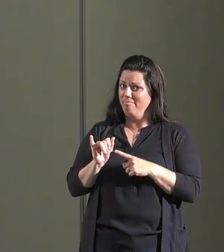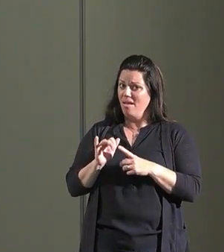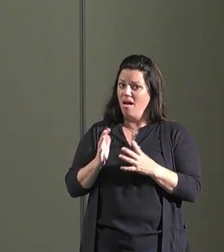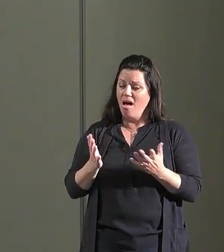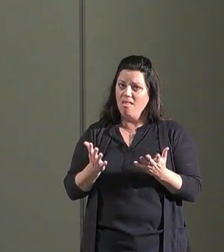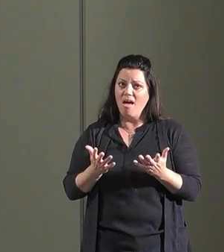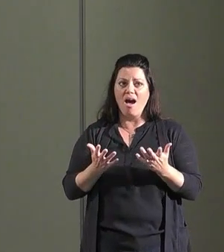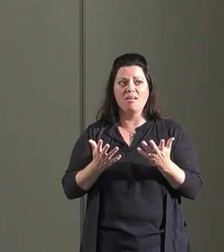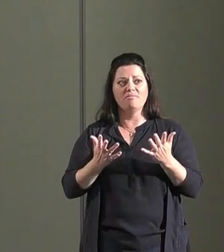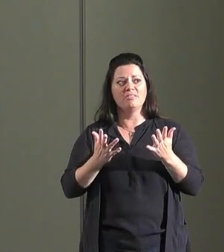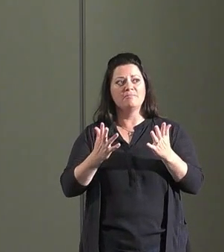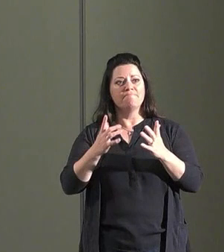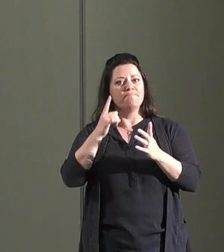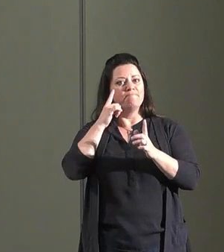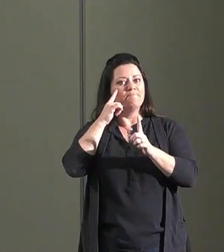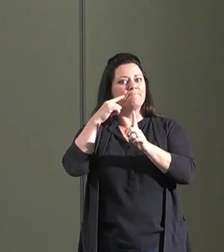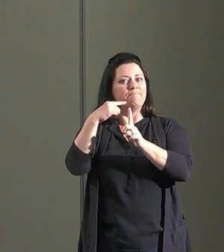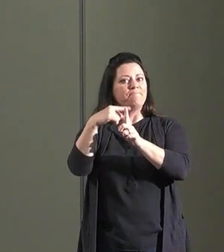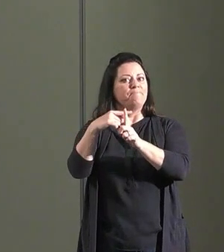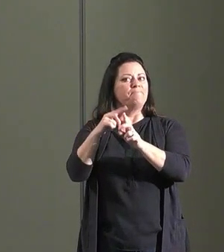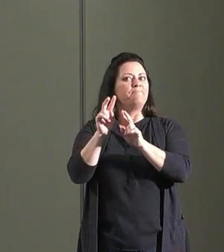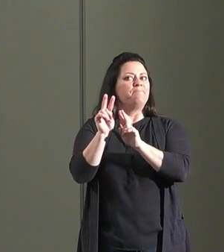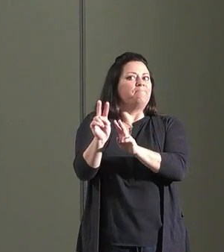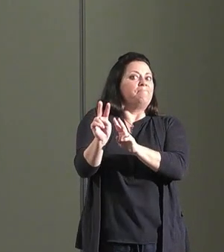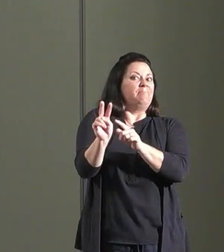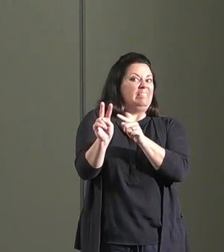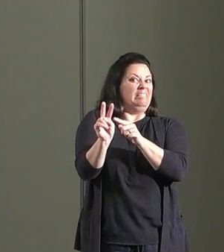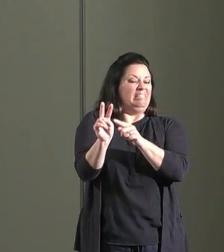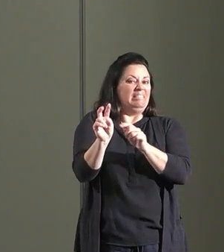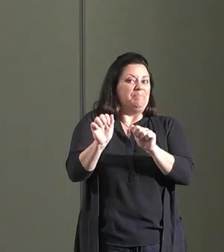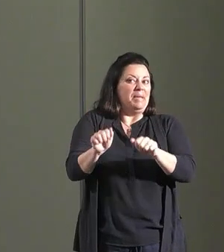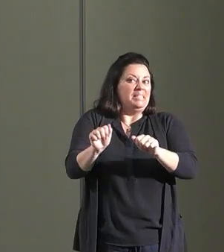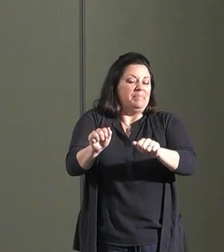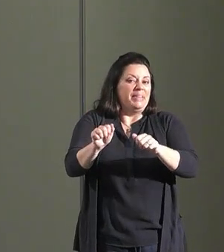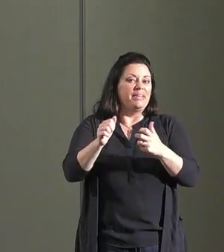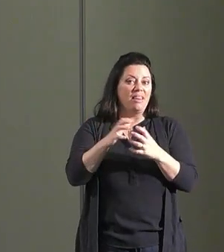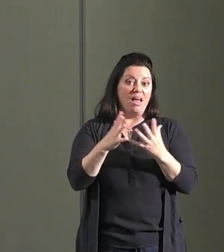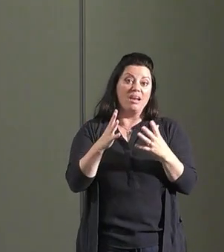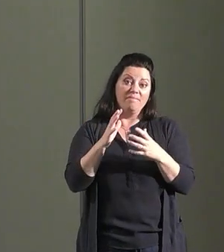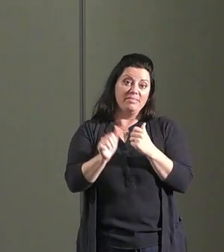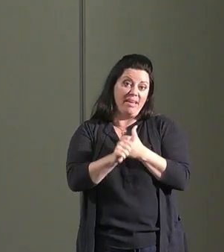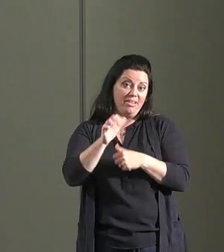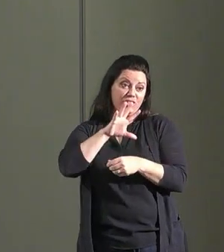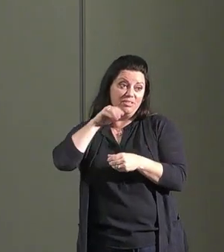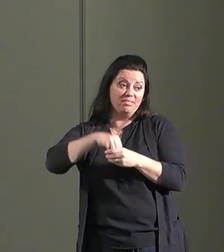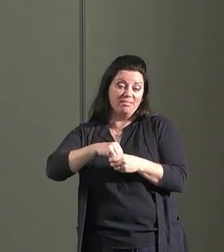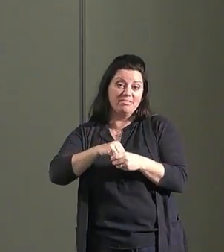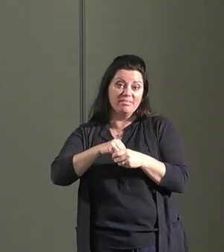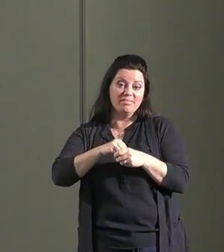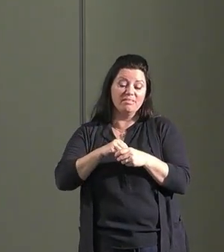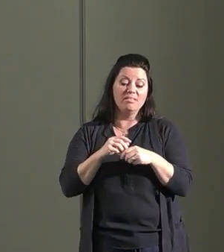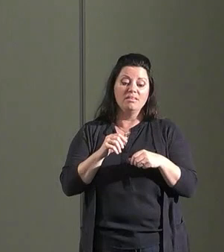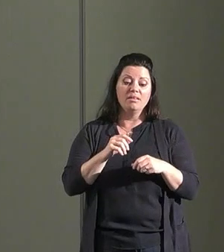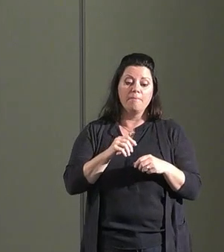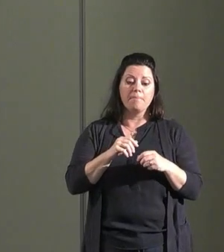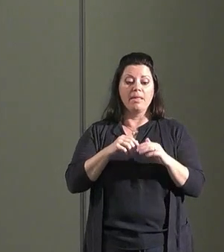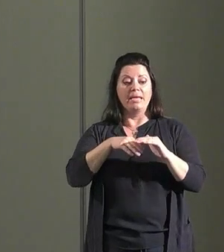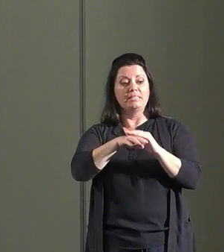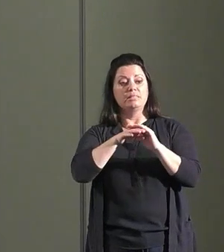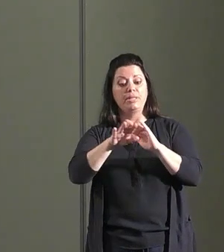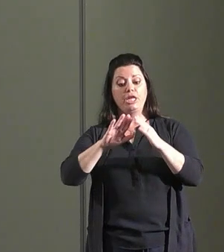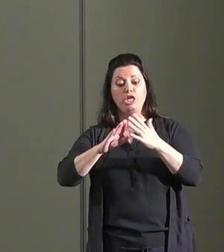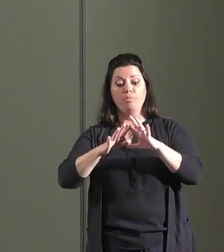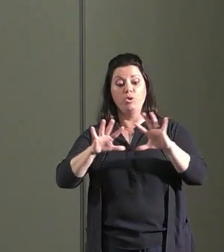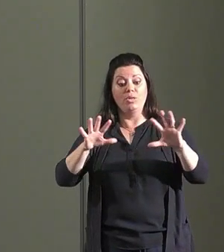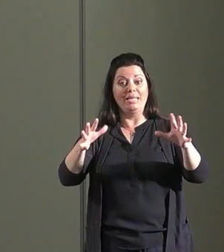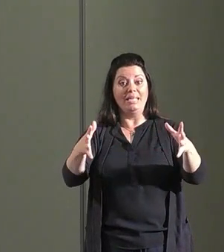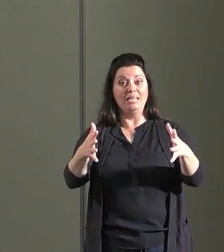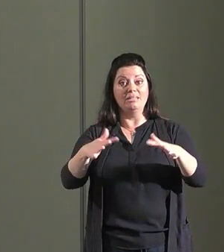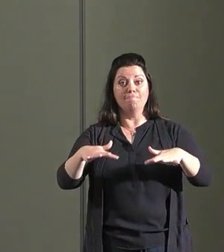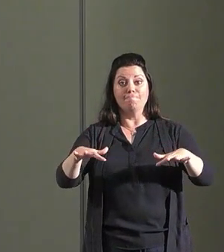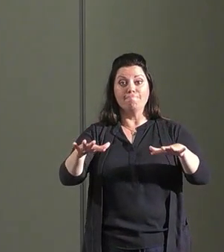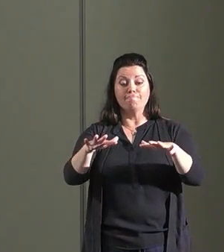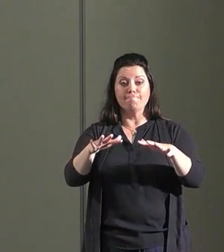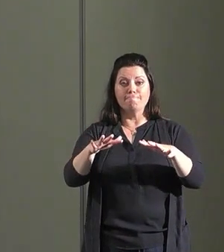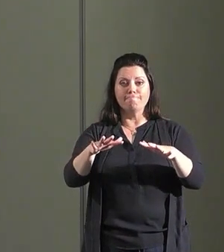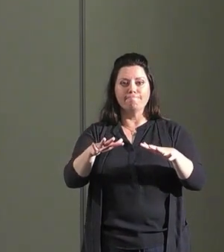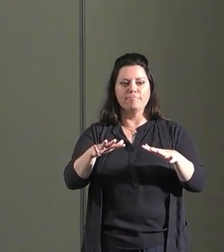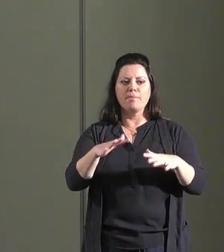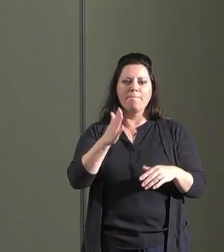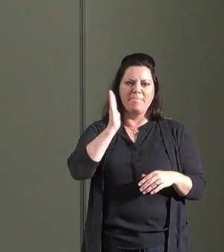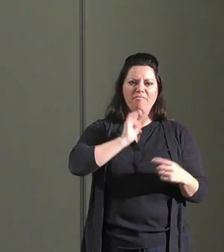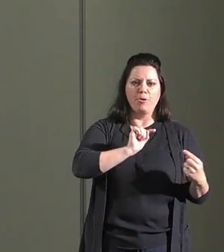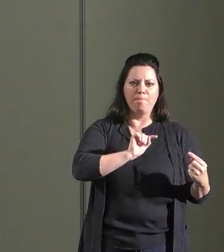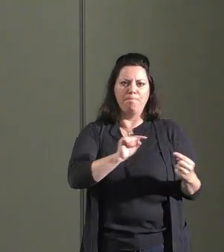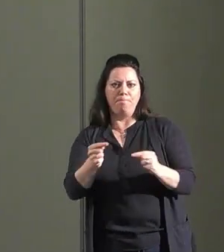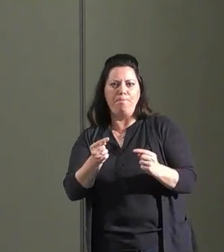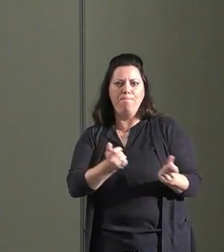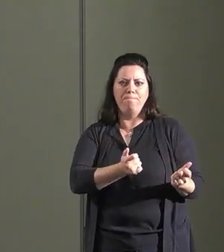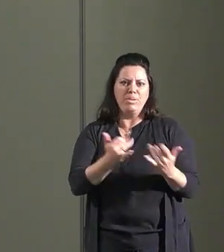promise and dangers with it. The accessibility community is been burned with innovation. I feel